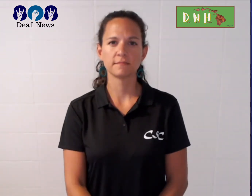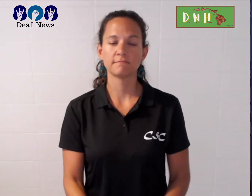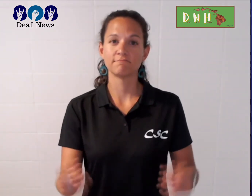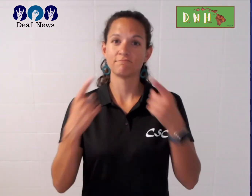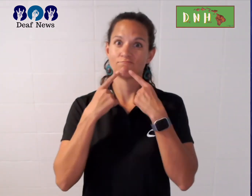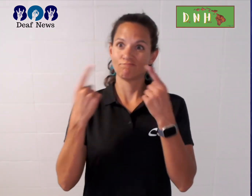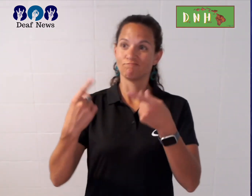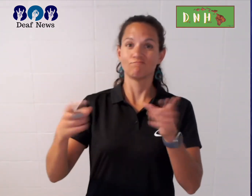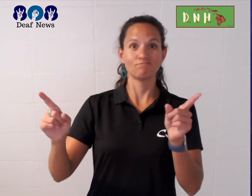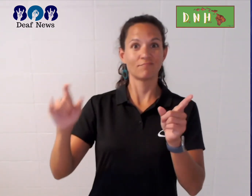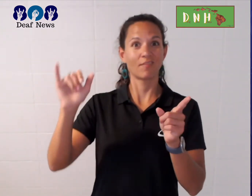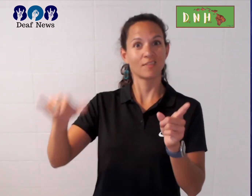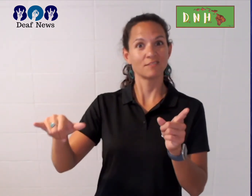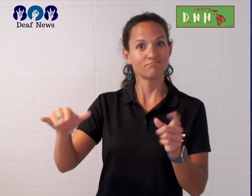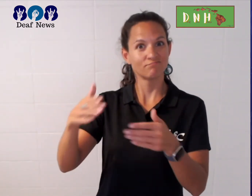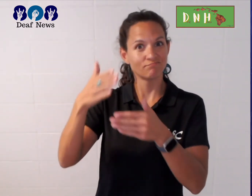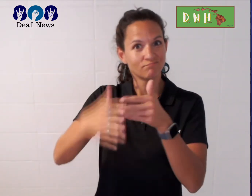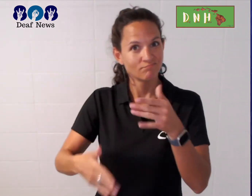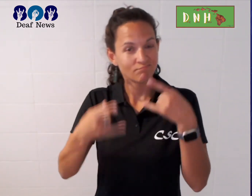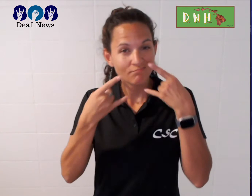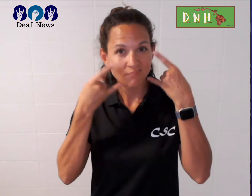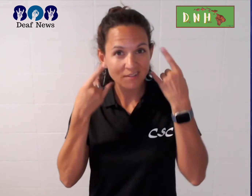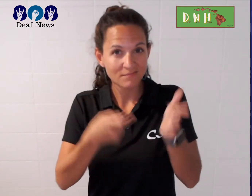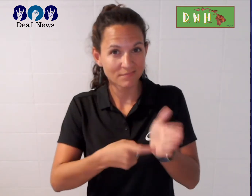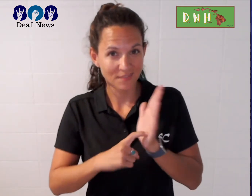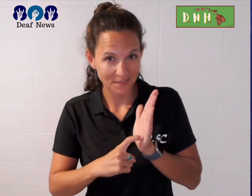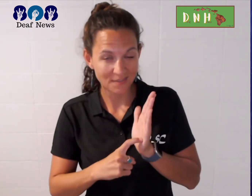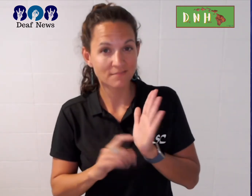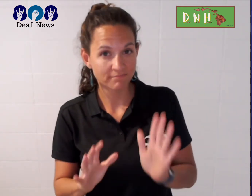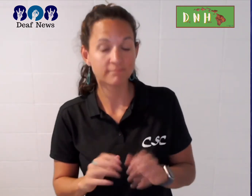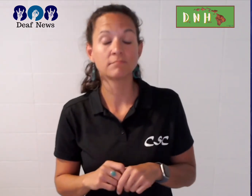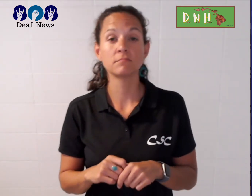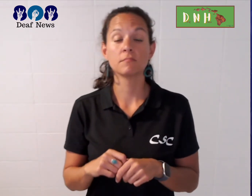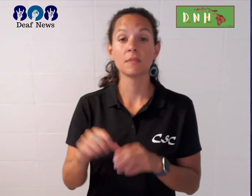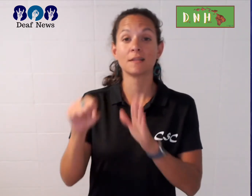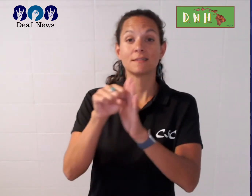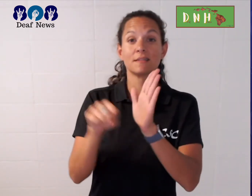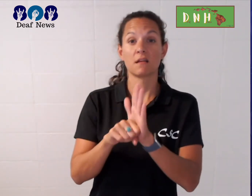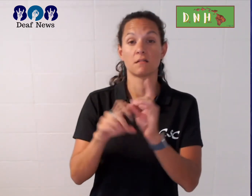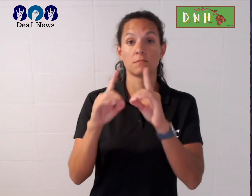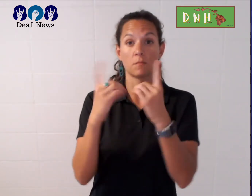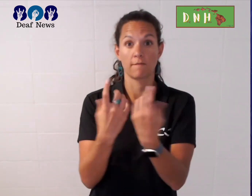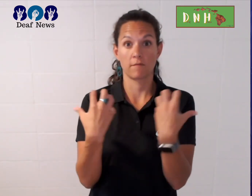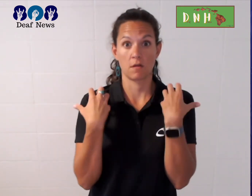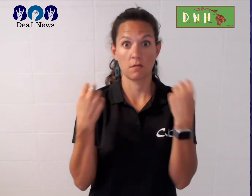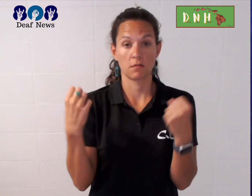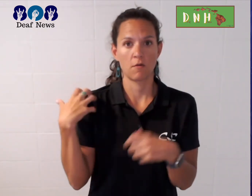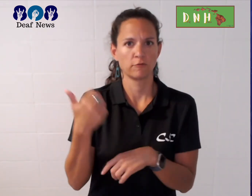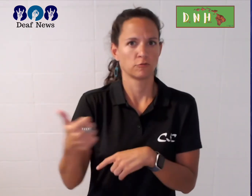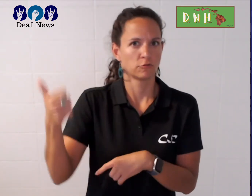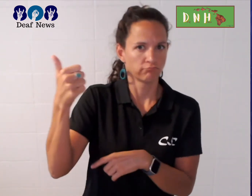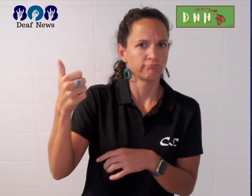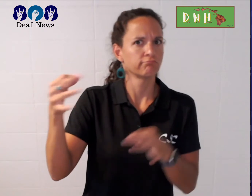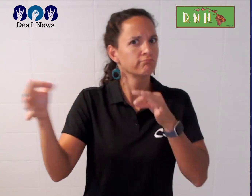In announcing the end of the mask mandate, the State Department of Health officials emphasized